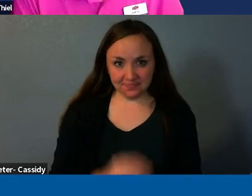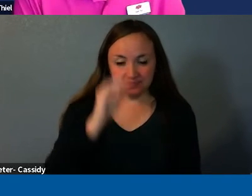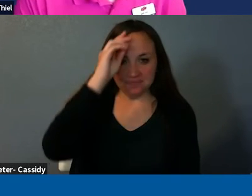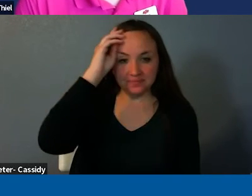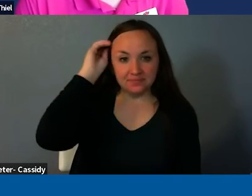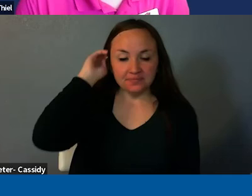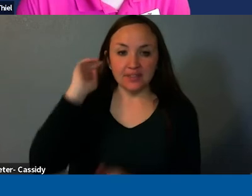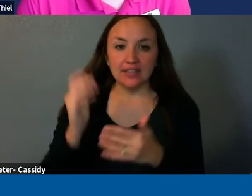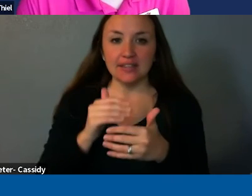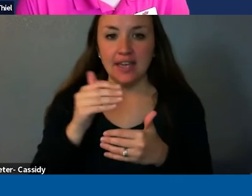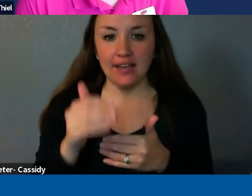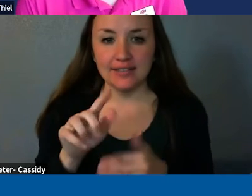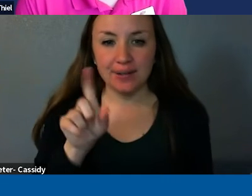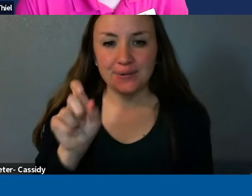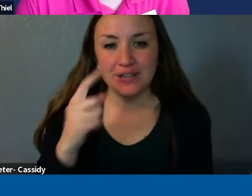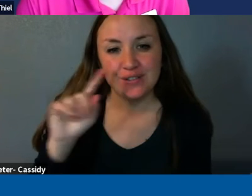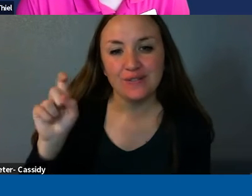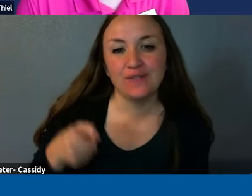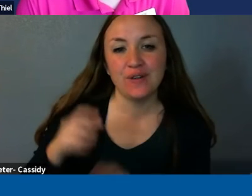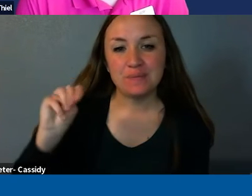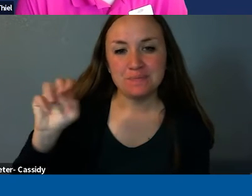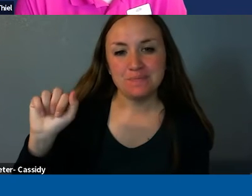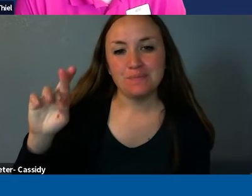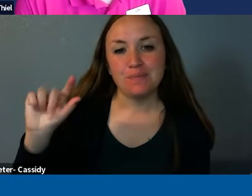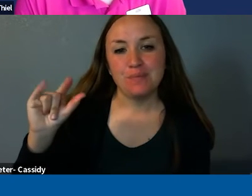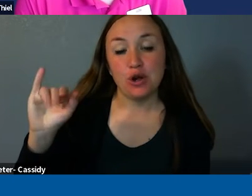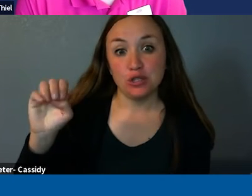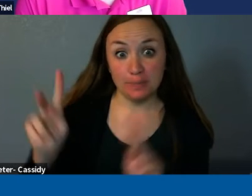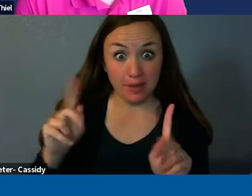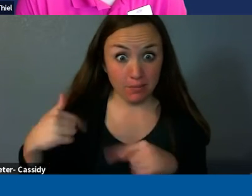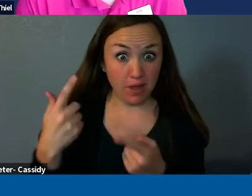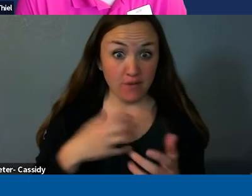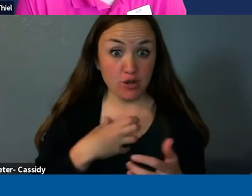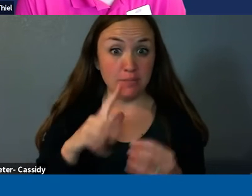Next is a question from Margie. Do people ever complain about high contrast mode